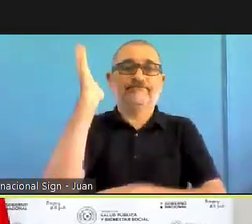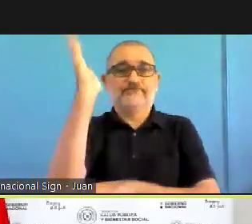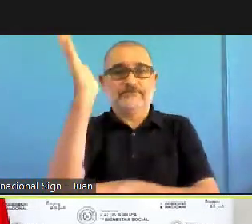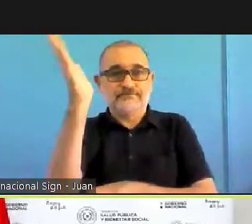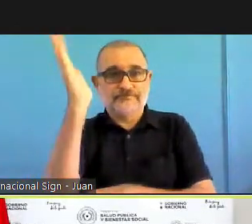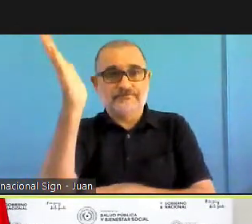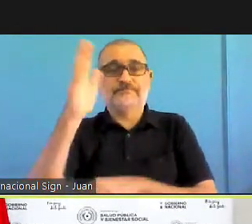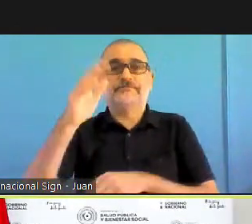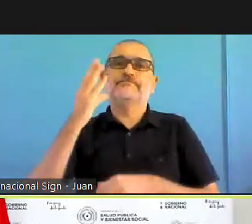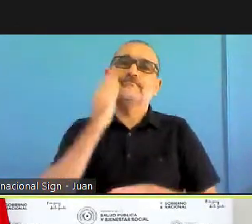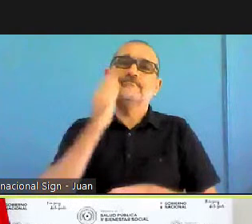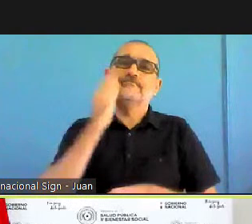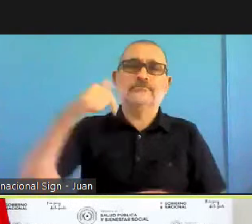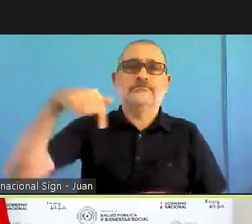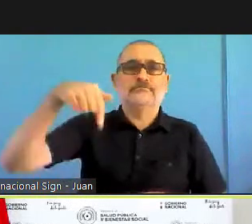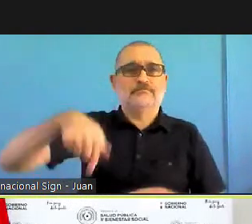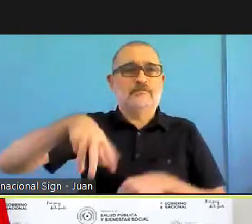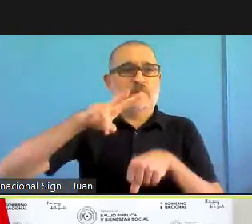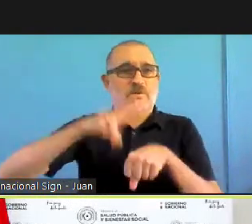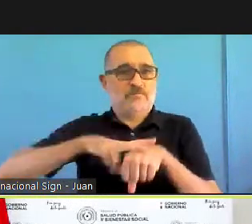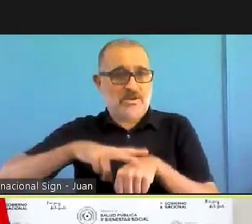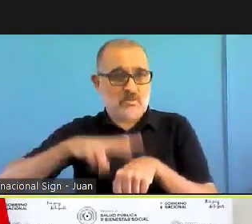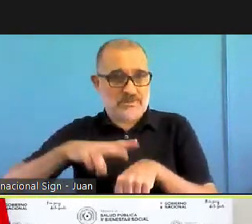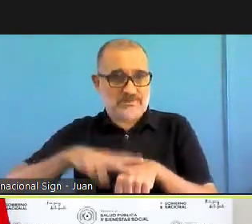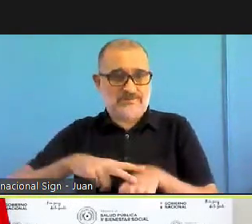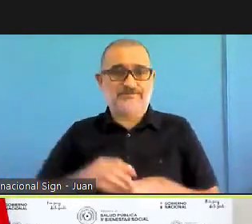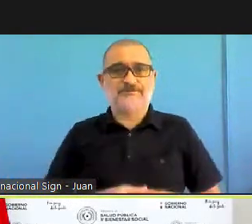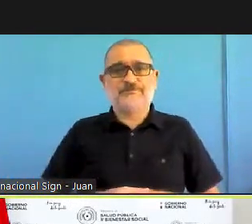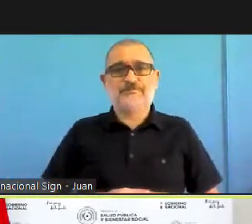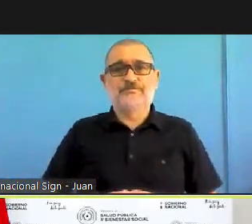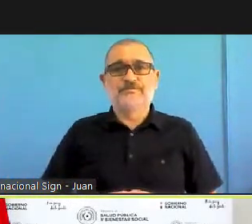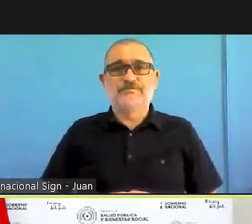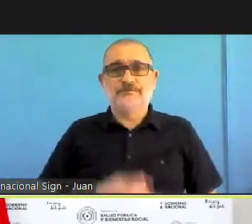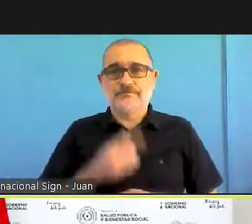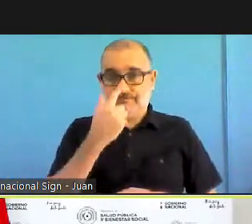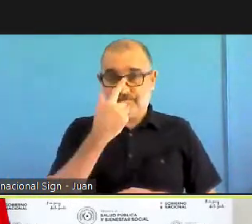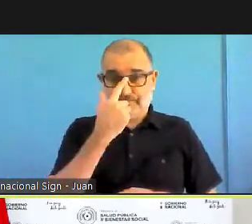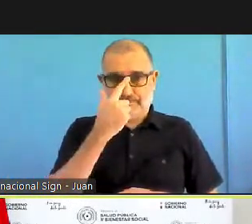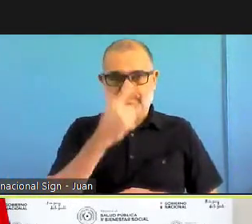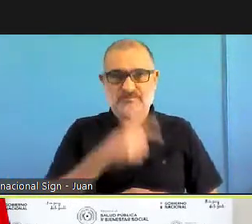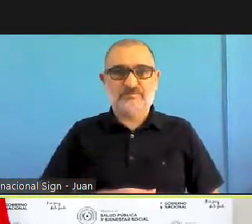I'm losing him.